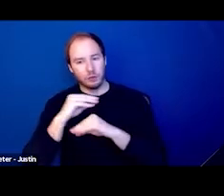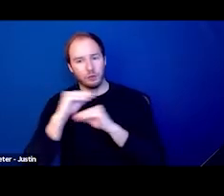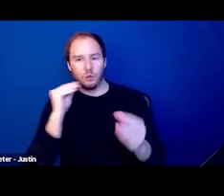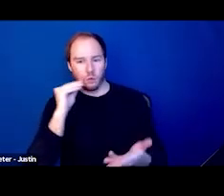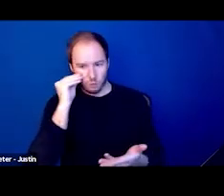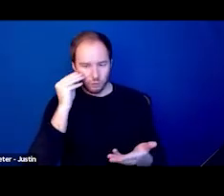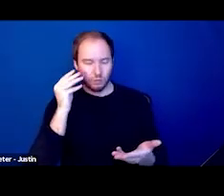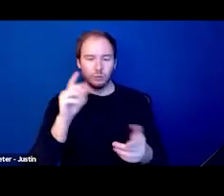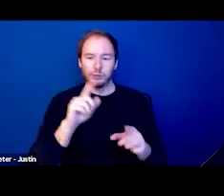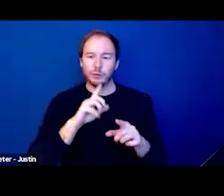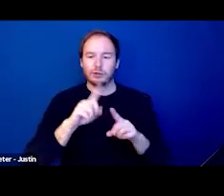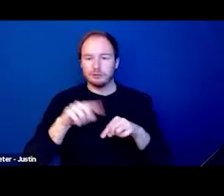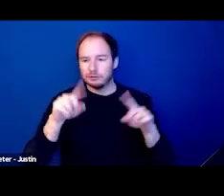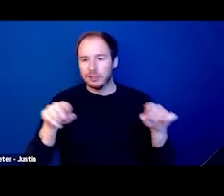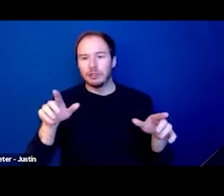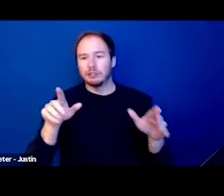depending on what state you're in, what jurisdiction,